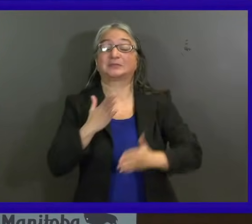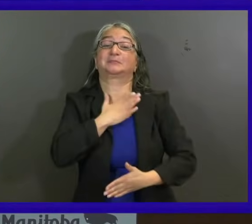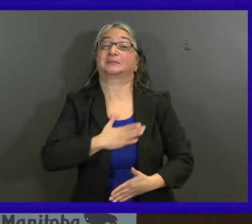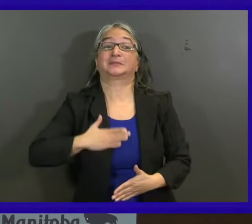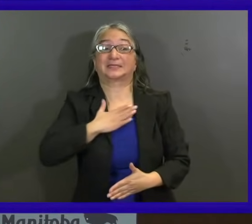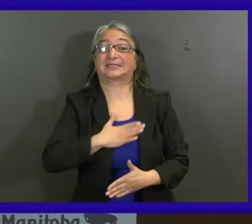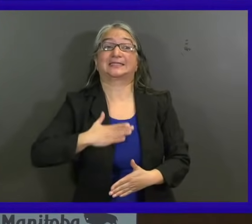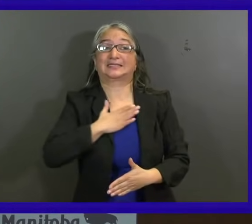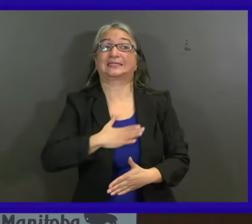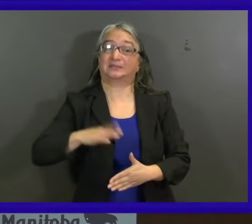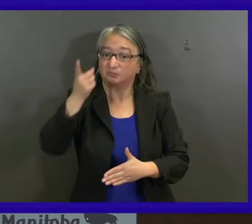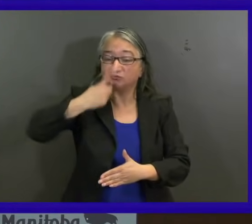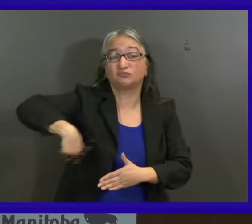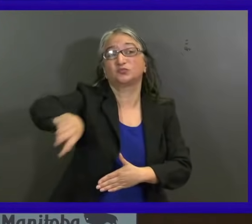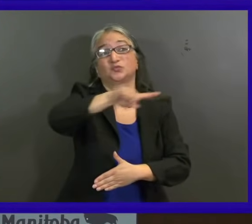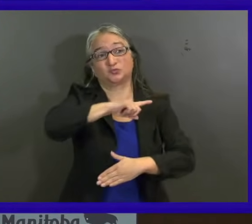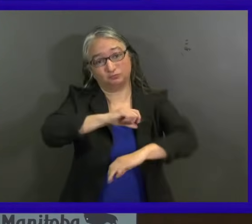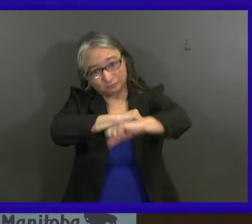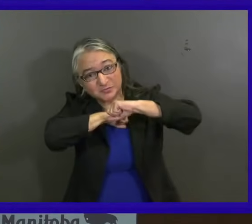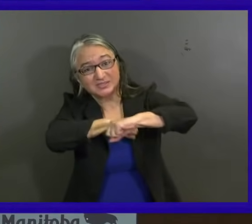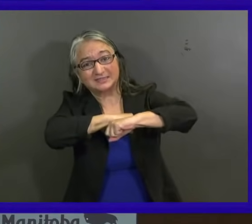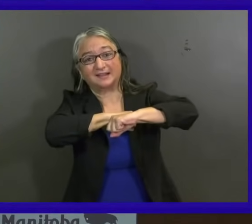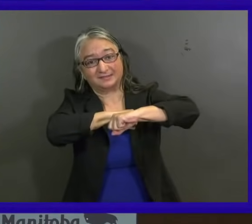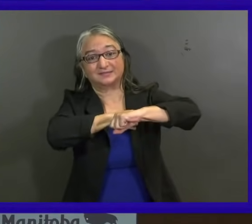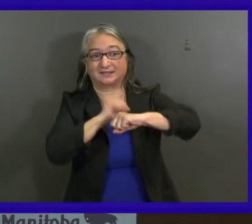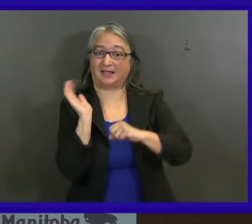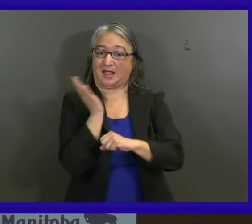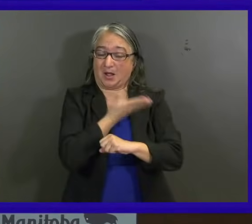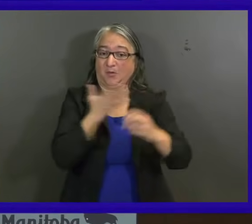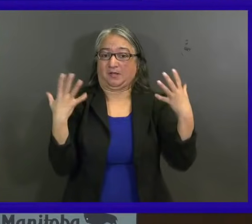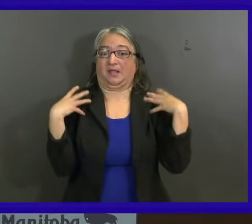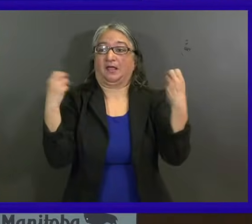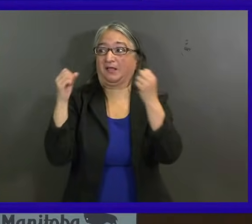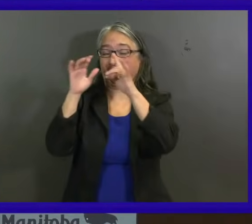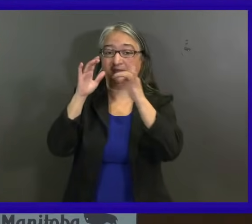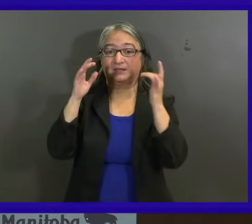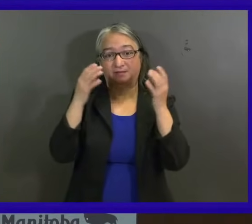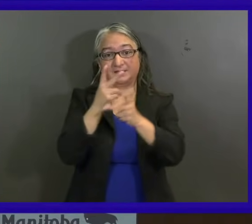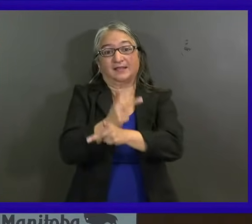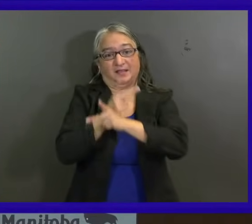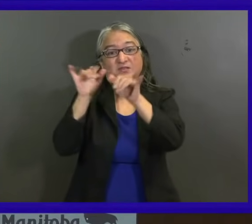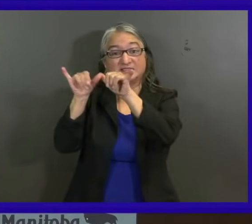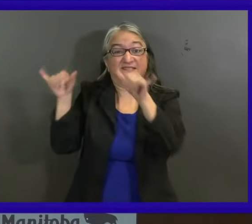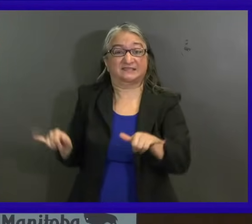system and to also help us to ensure we have hospital beds available to continue to provide